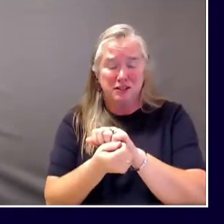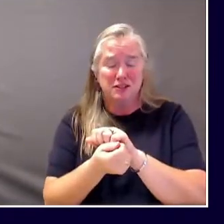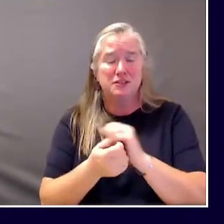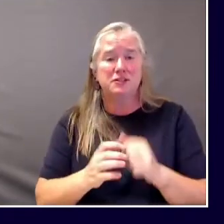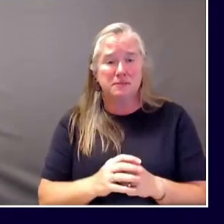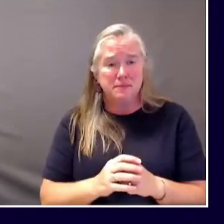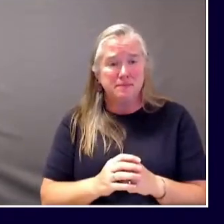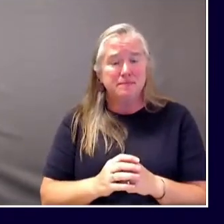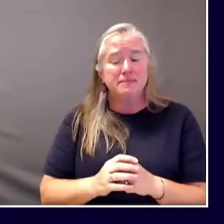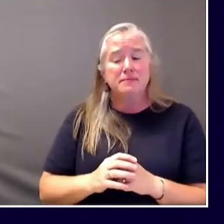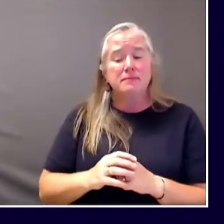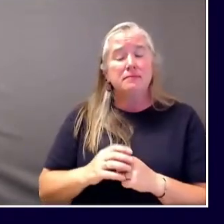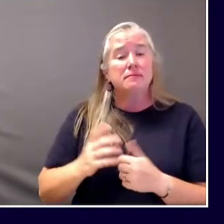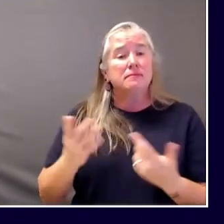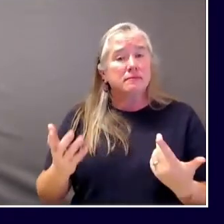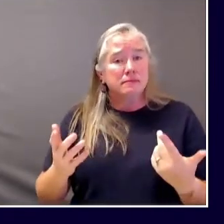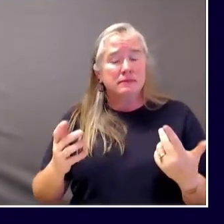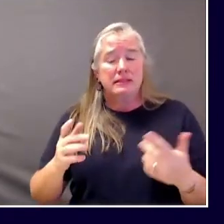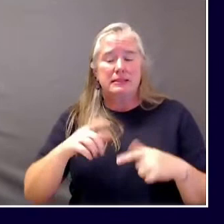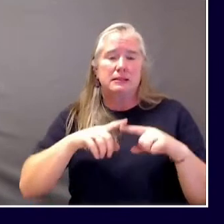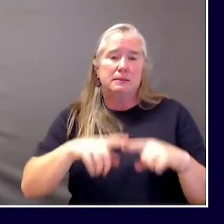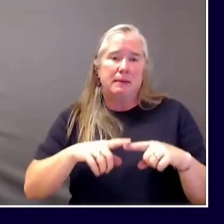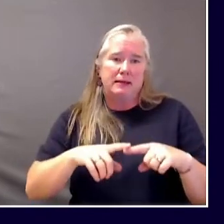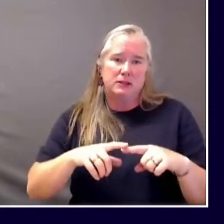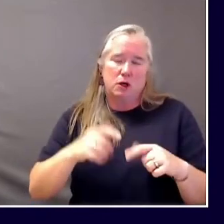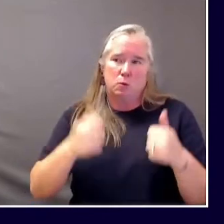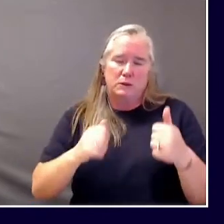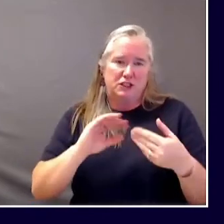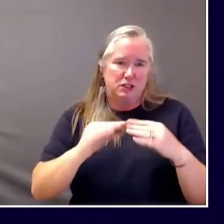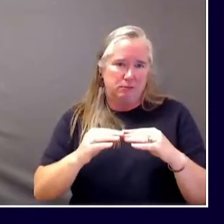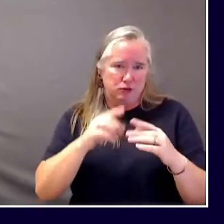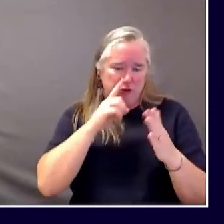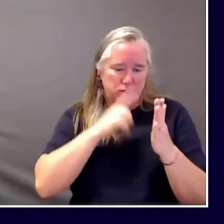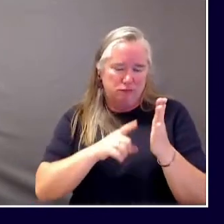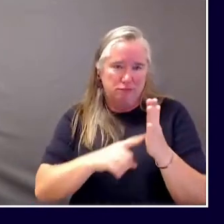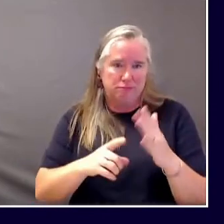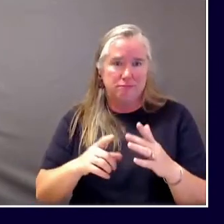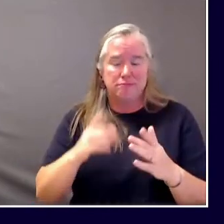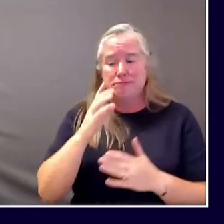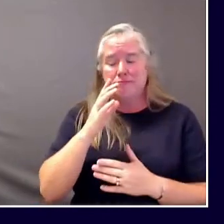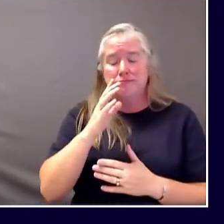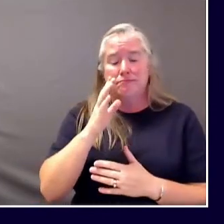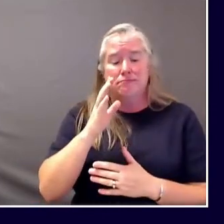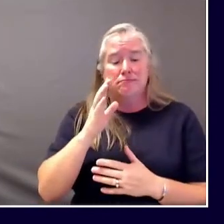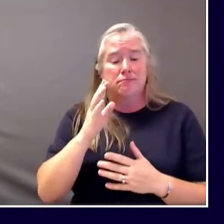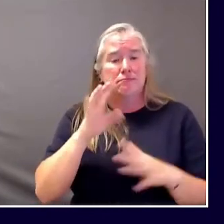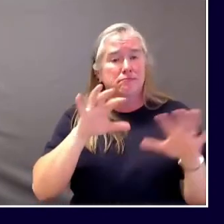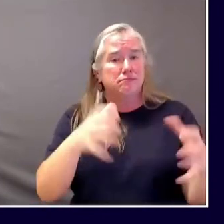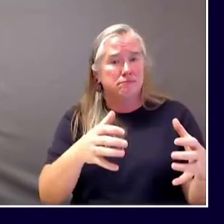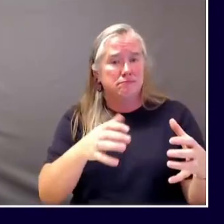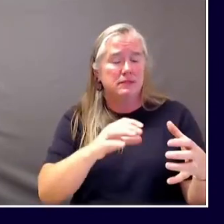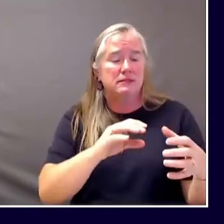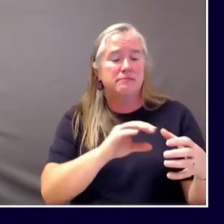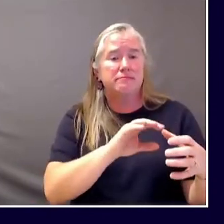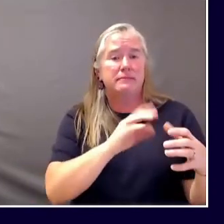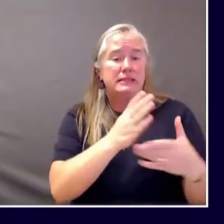certain fraction depending on which dataset you look at remain